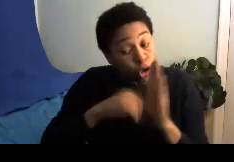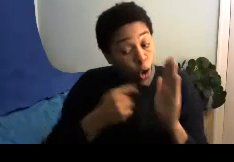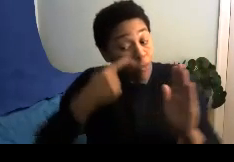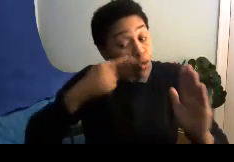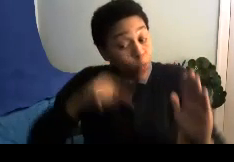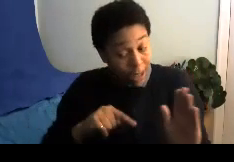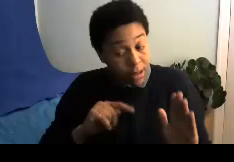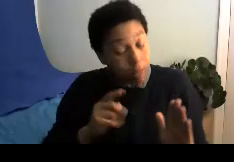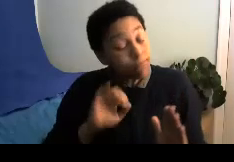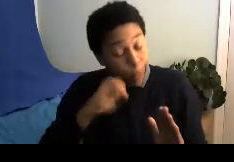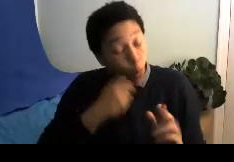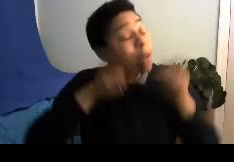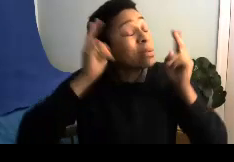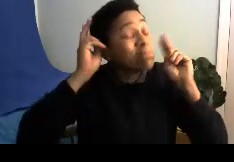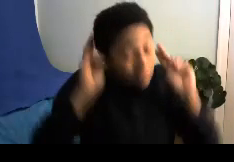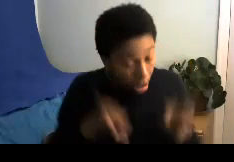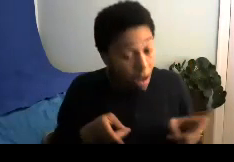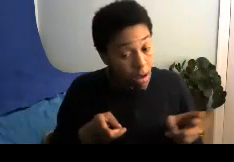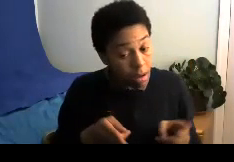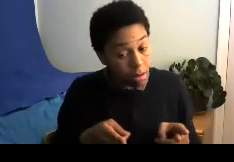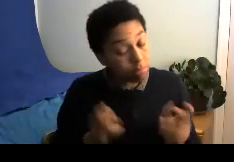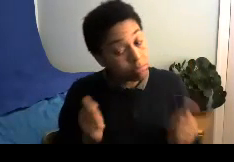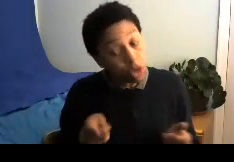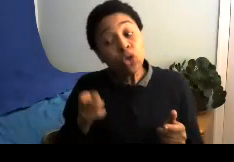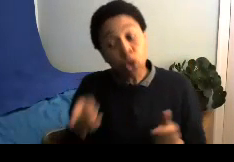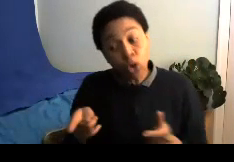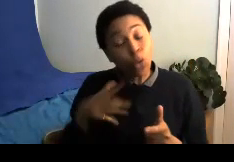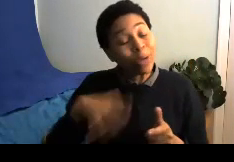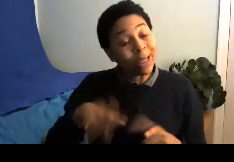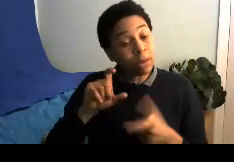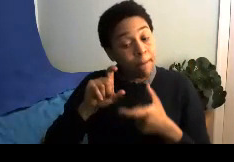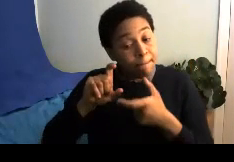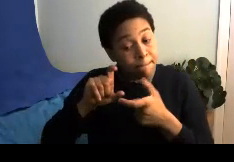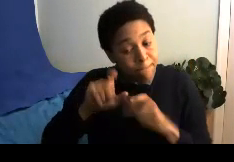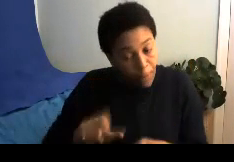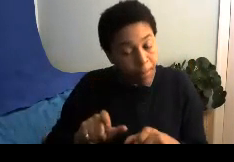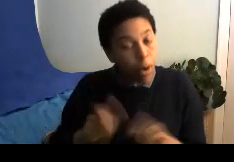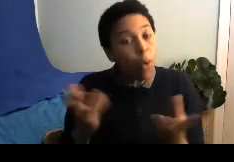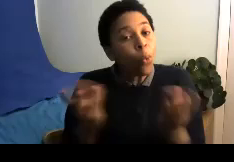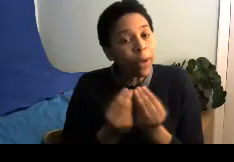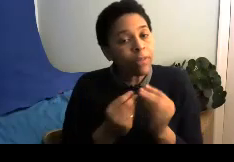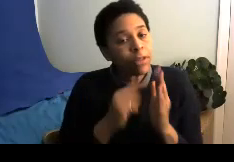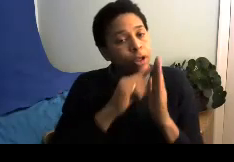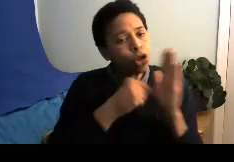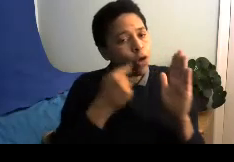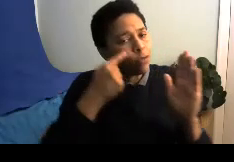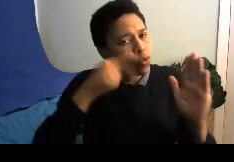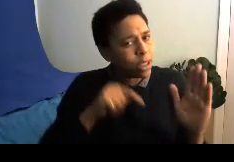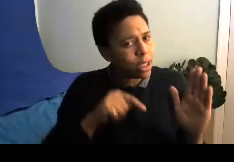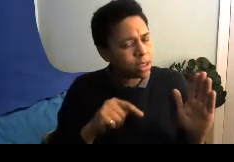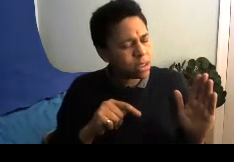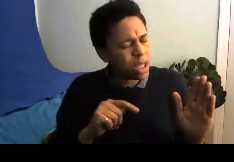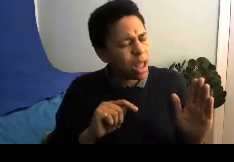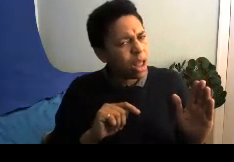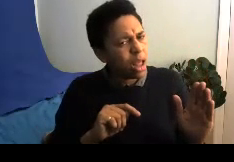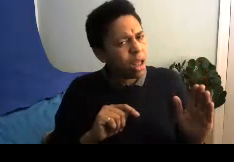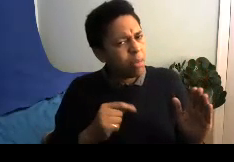Jehovah's Witness is going to die. And so for me at one point, like I've tried left, I was like, wait, so that means that